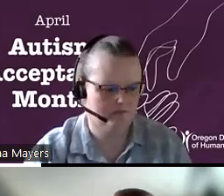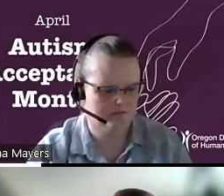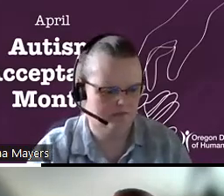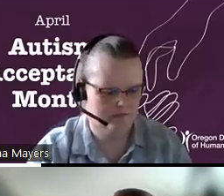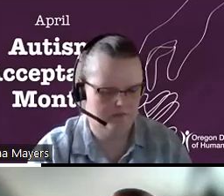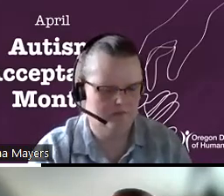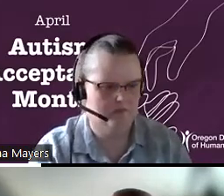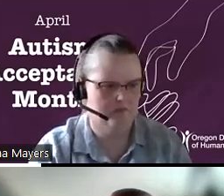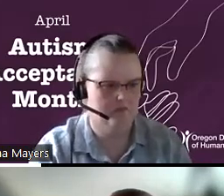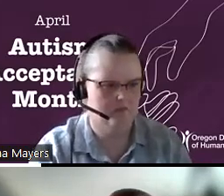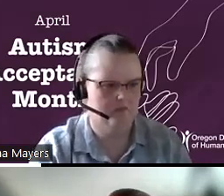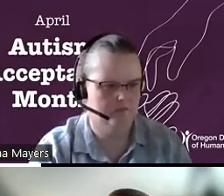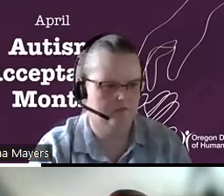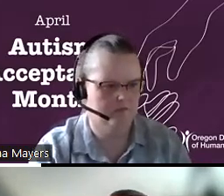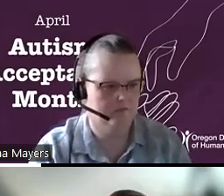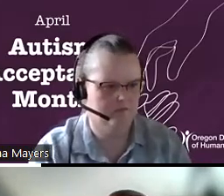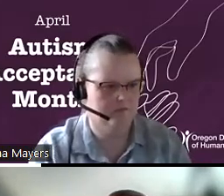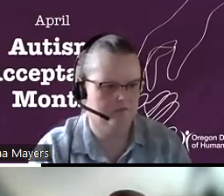CASES WILL REMAIN OPEN.